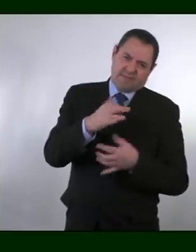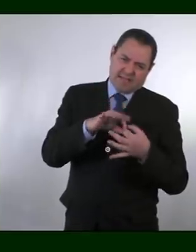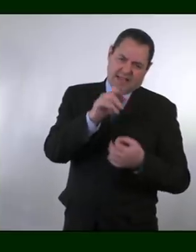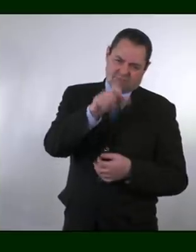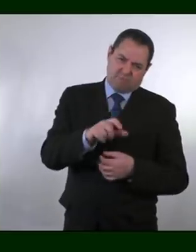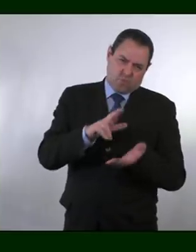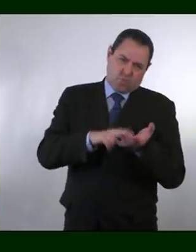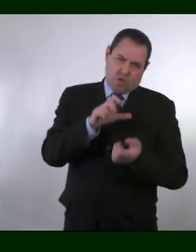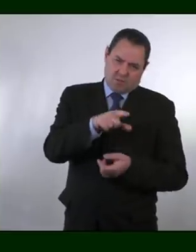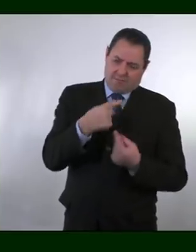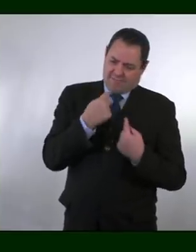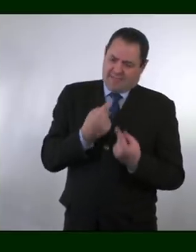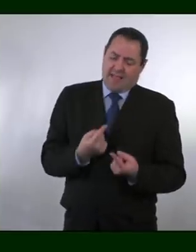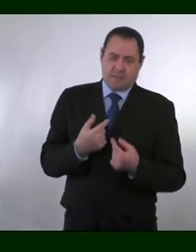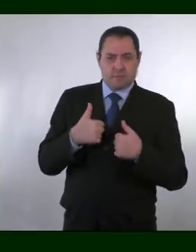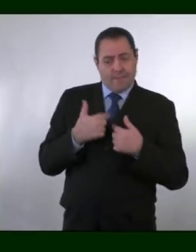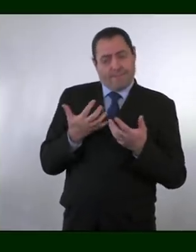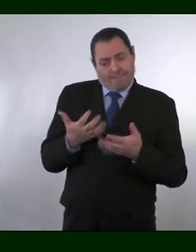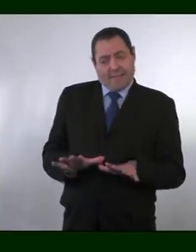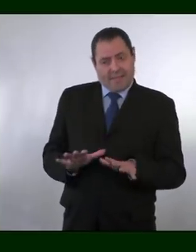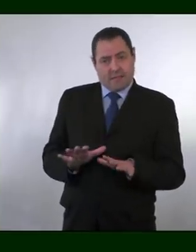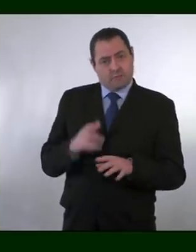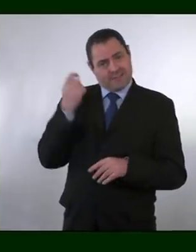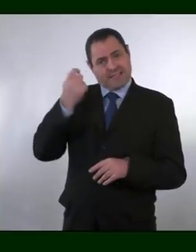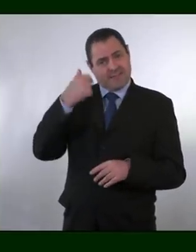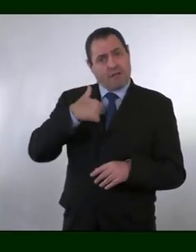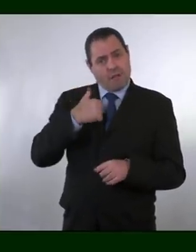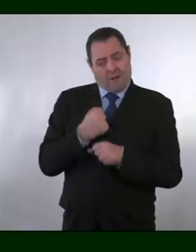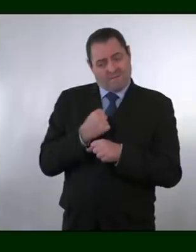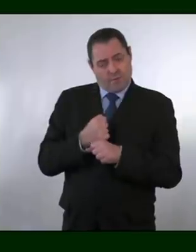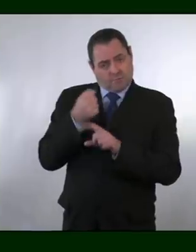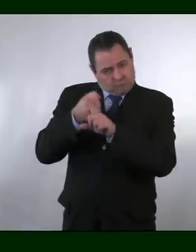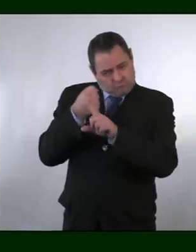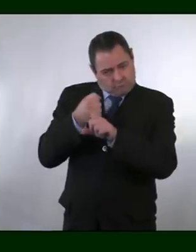the point that we have actually been successful, as we have been championing work and employment,